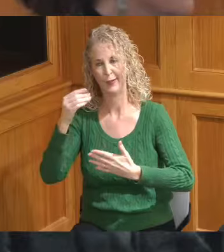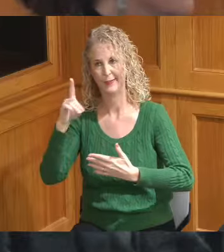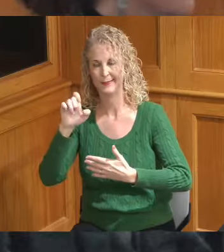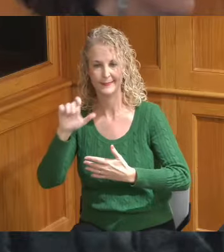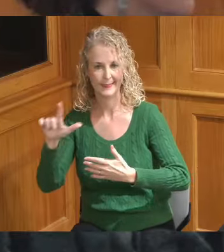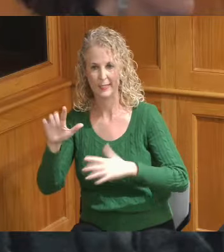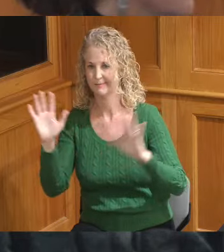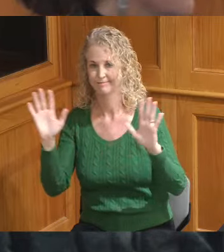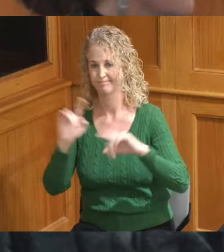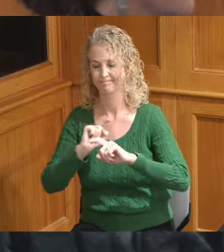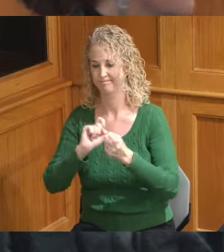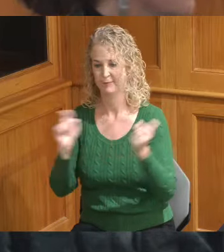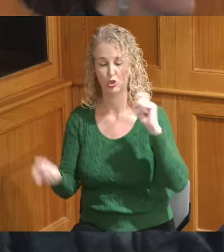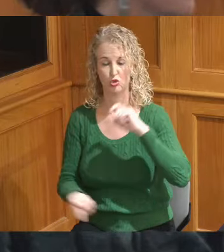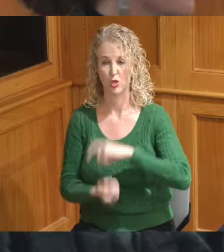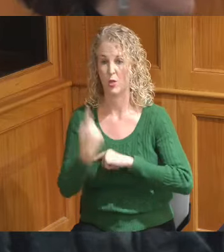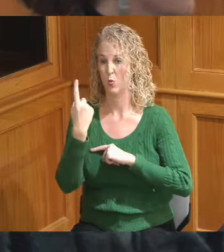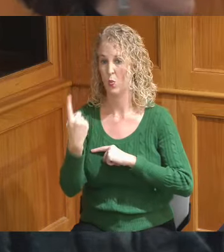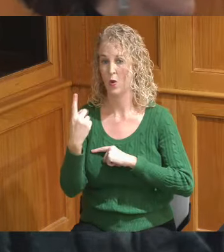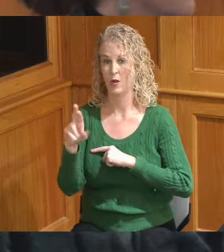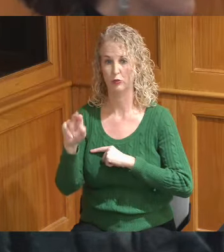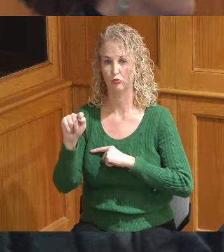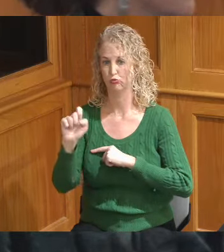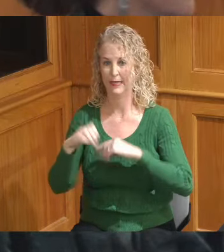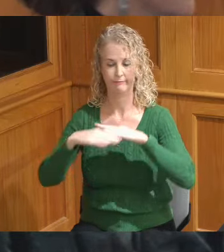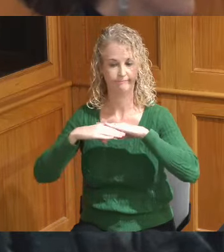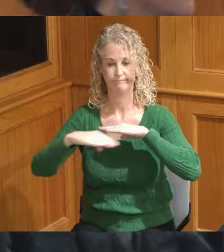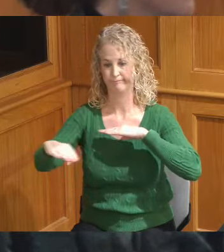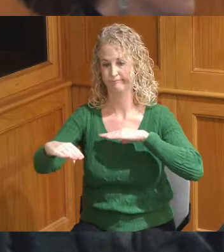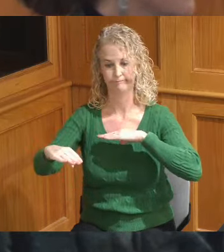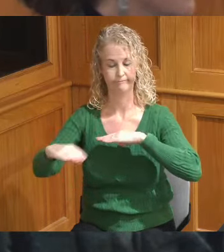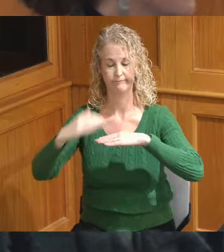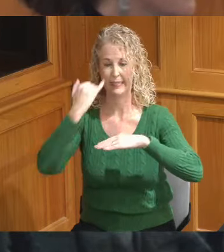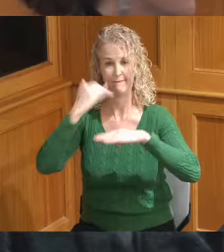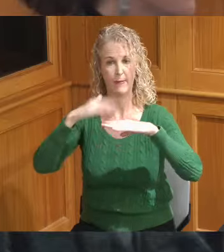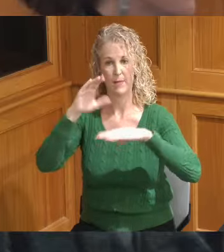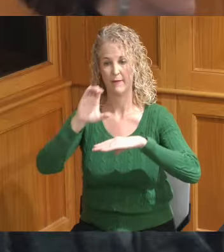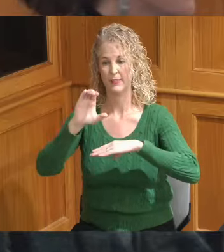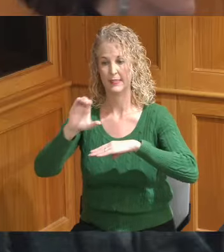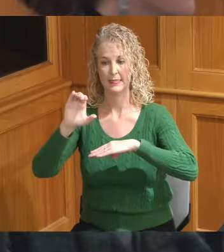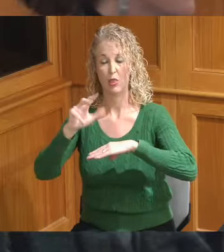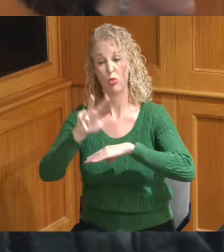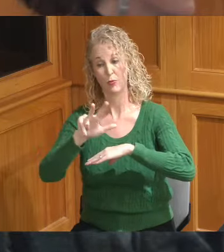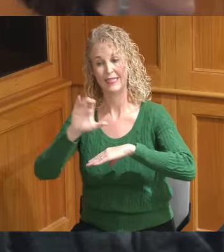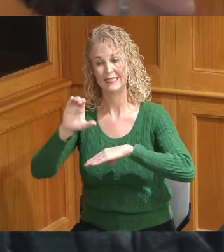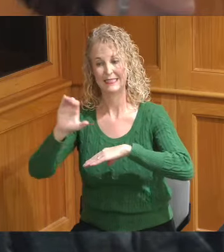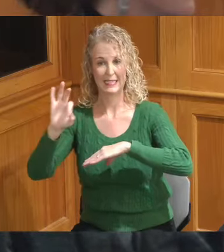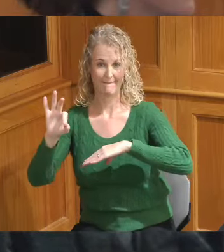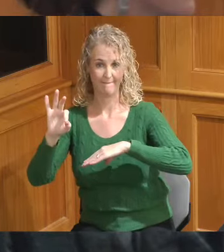we'll move to a single rate for all water usage over 3 CCF. that is our minimum allowance and